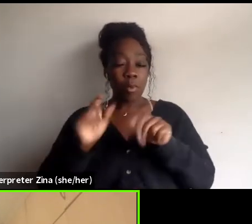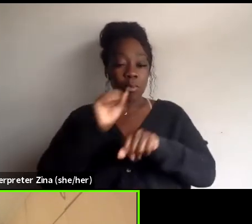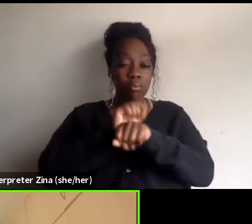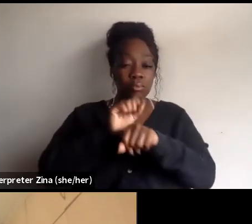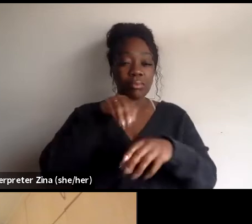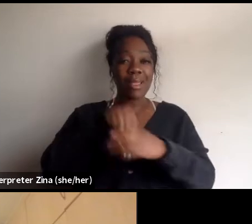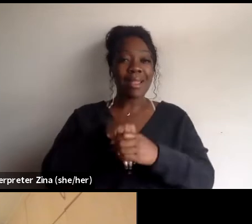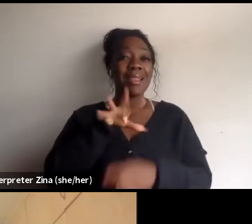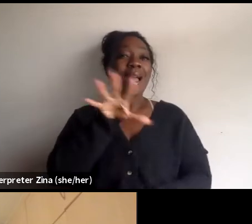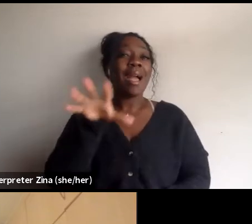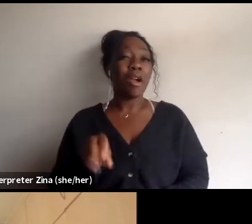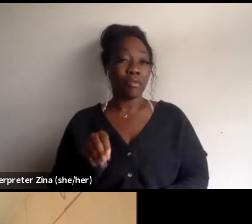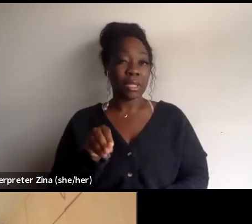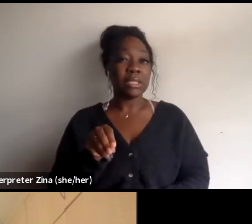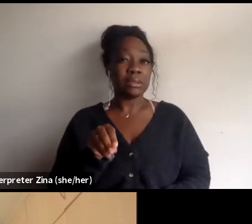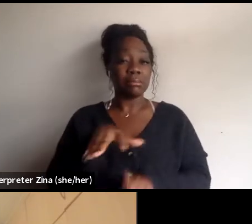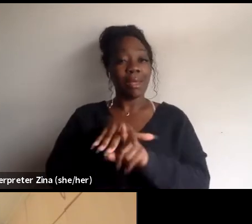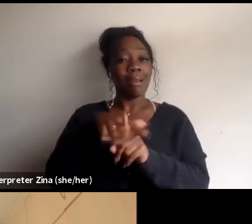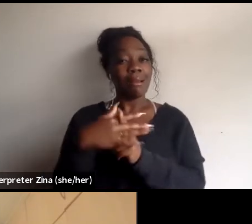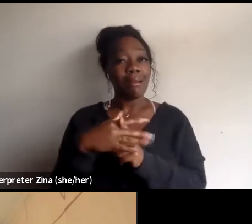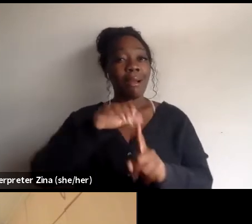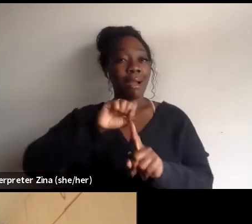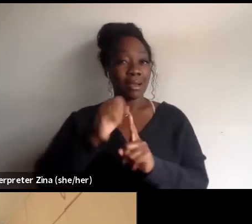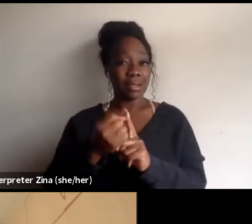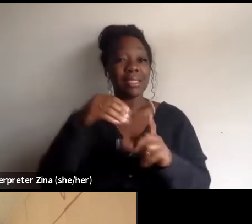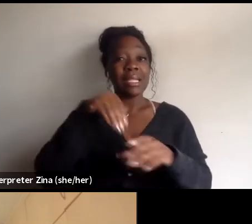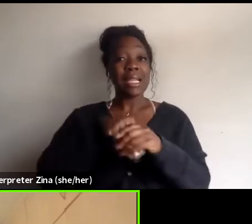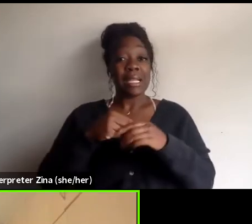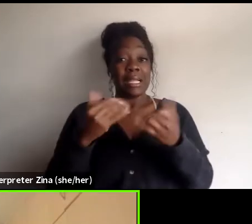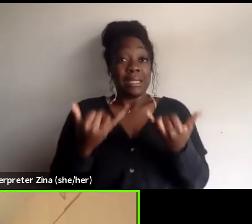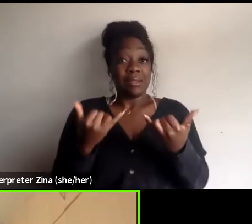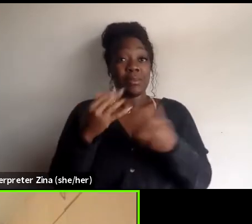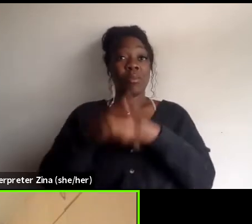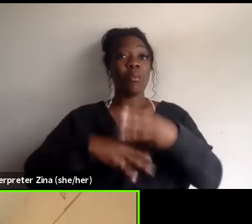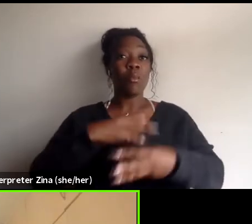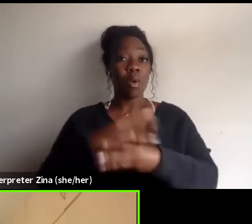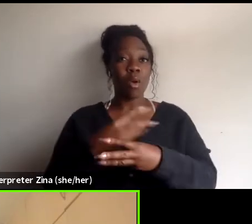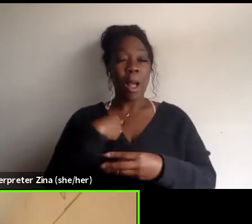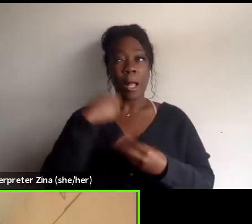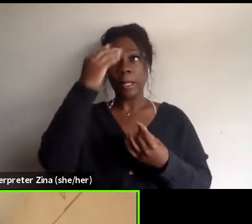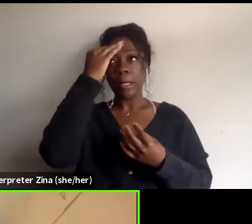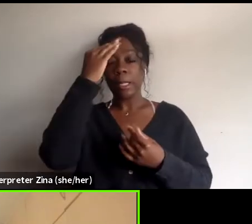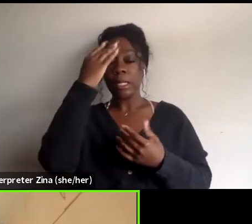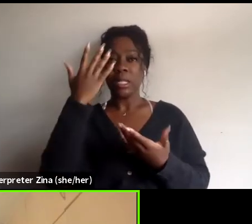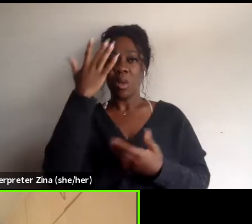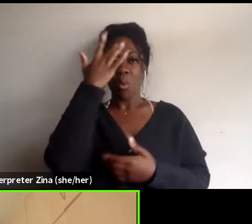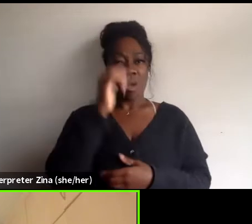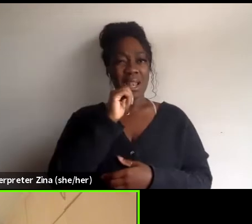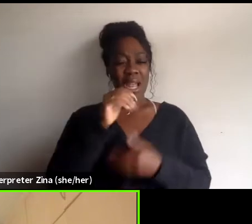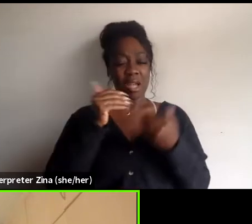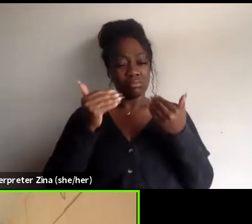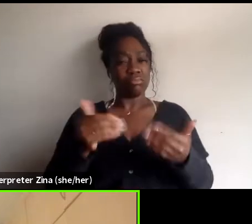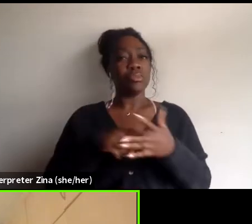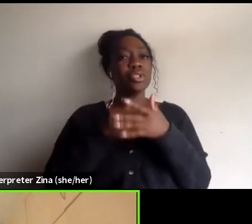in the contemporary world. So I thought, why don't we start this series and thanks to the HowlRound Theatre Commons and the Tebere Arts Foundation